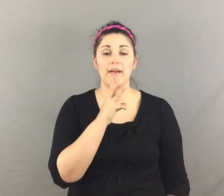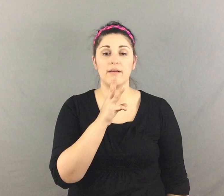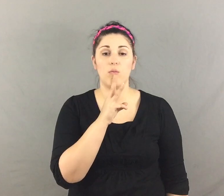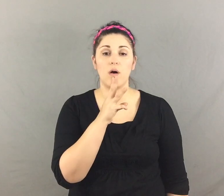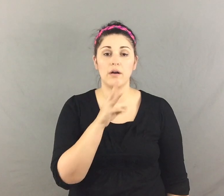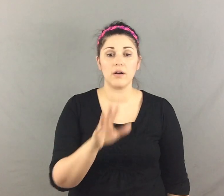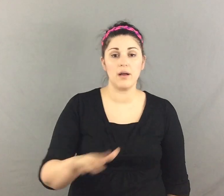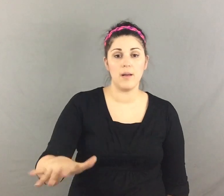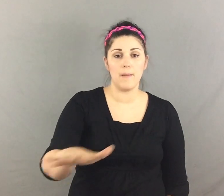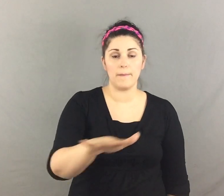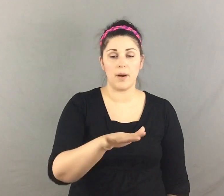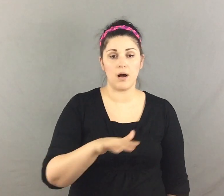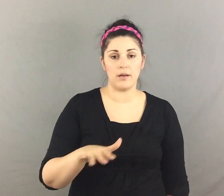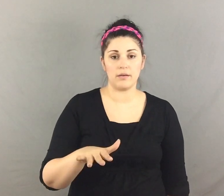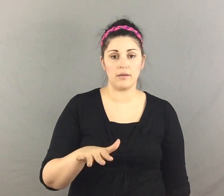Handed water. Pond